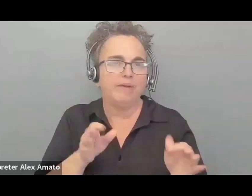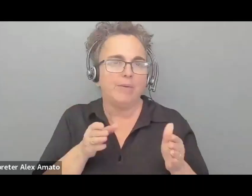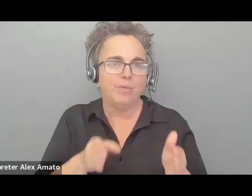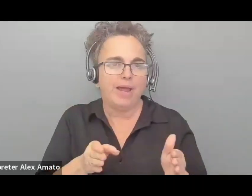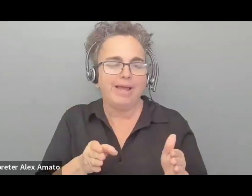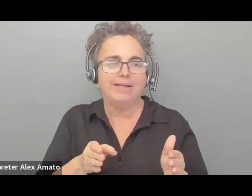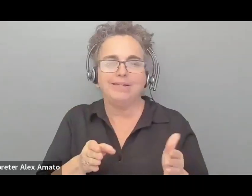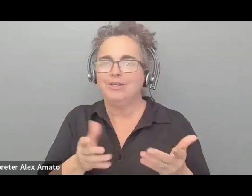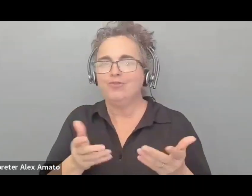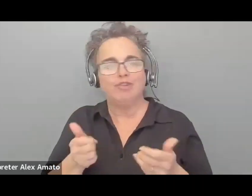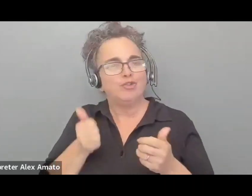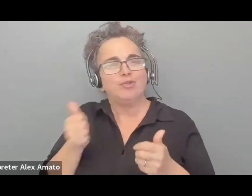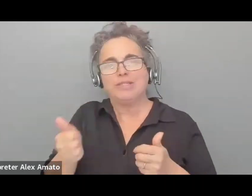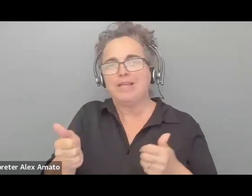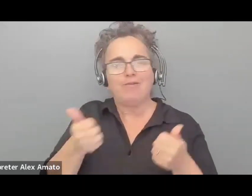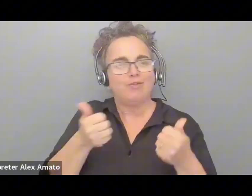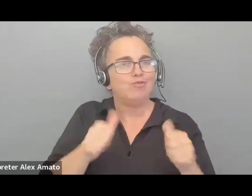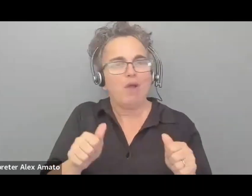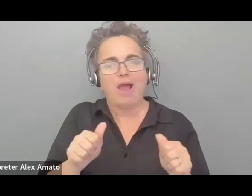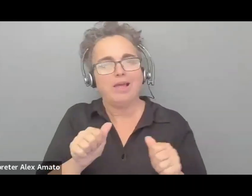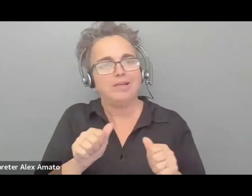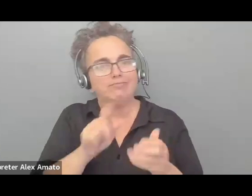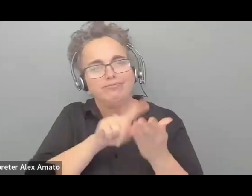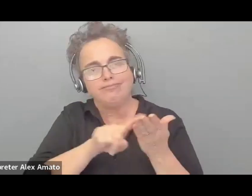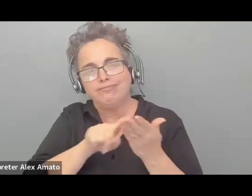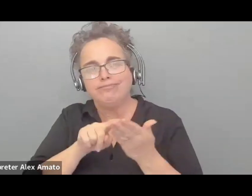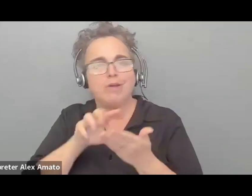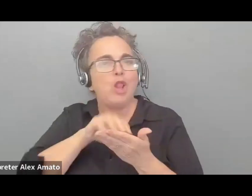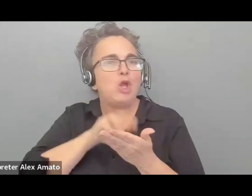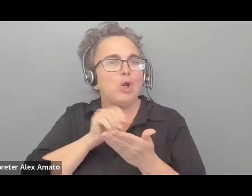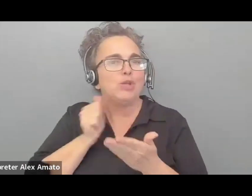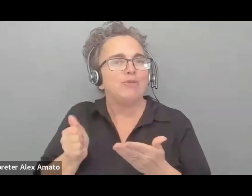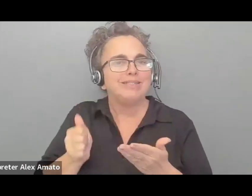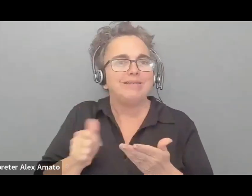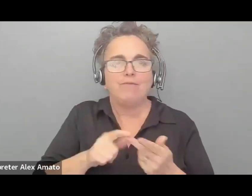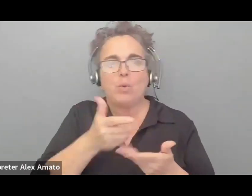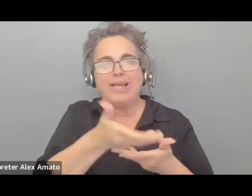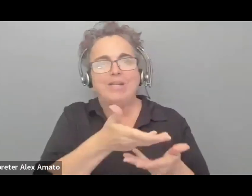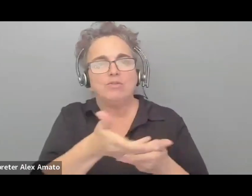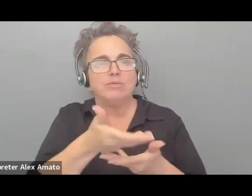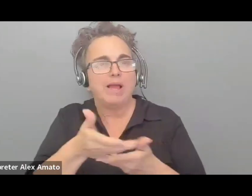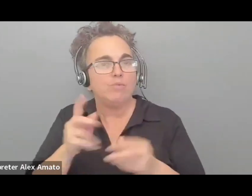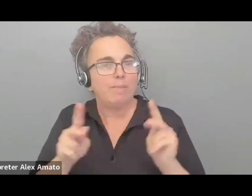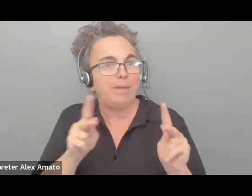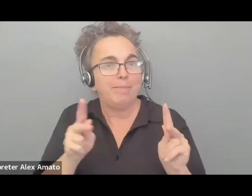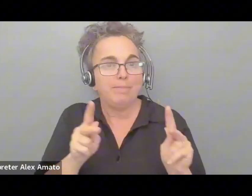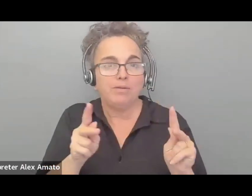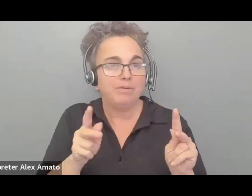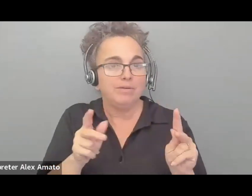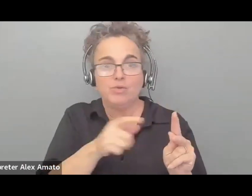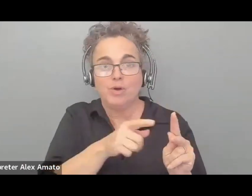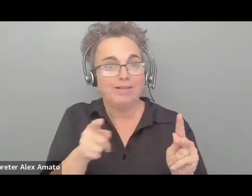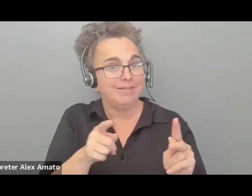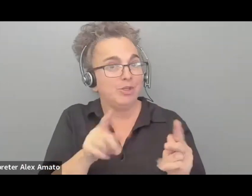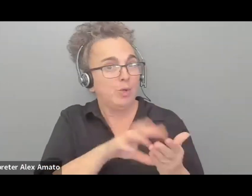and get more information, try to interact in spaces where you can learn from other people who maybe have